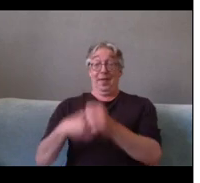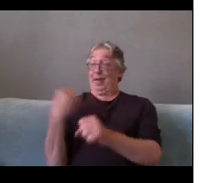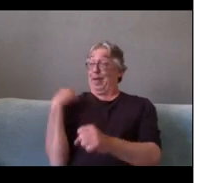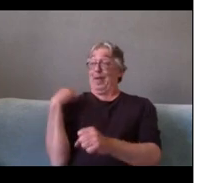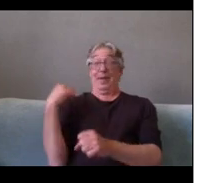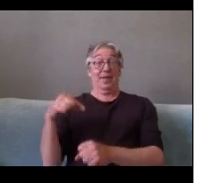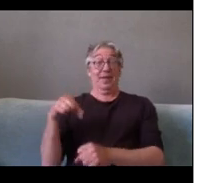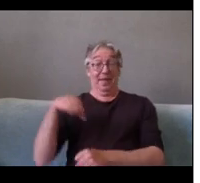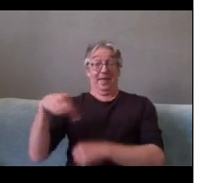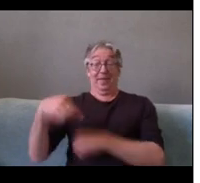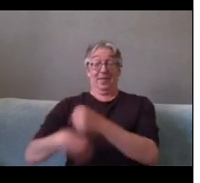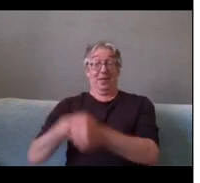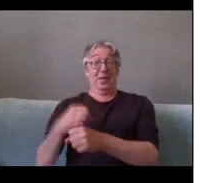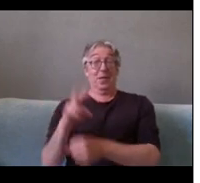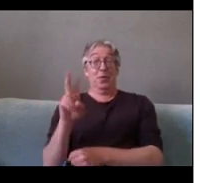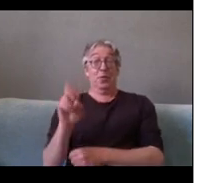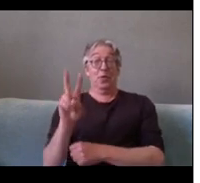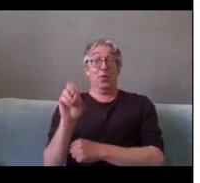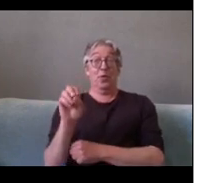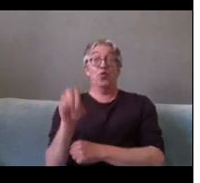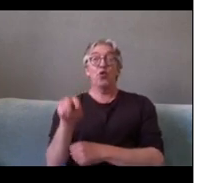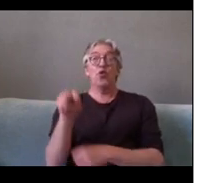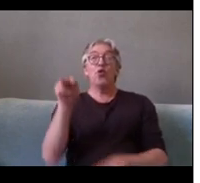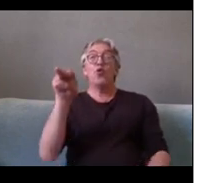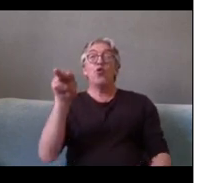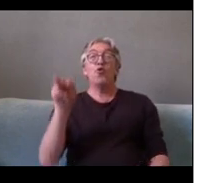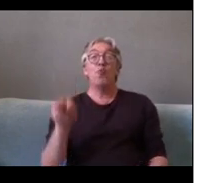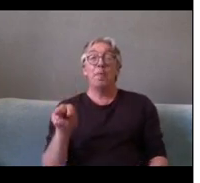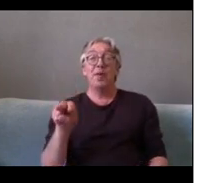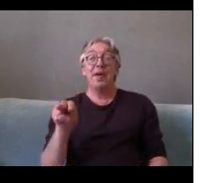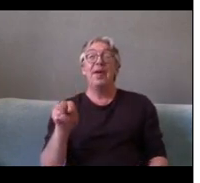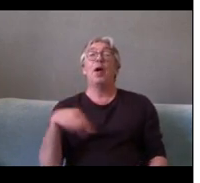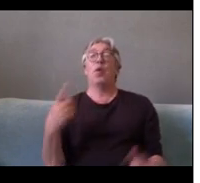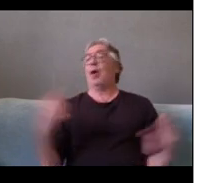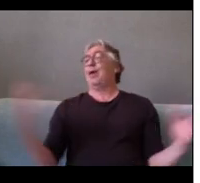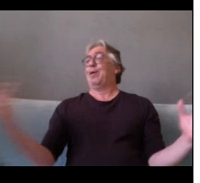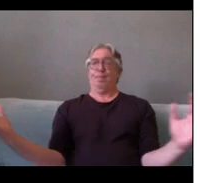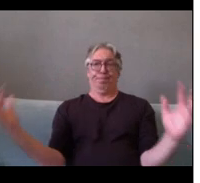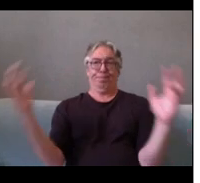Current officers do the tabulation and writing of a monograph.